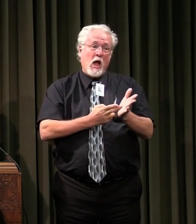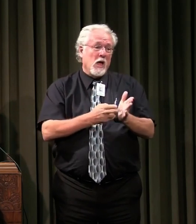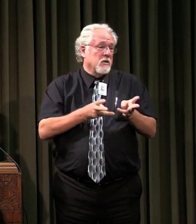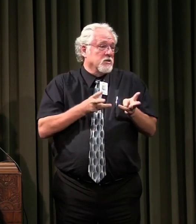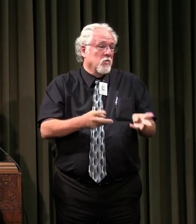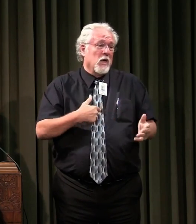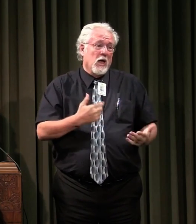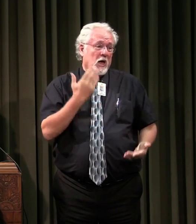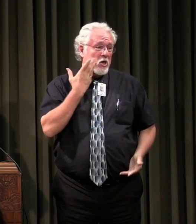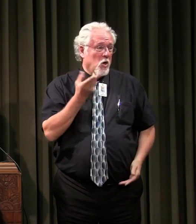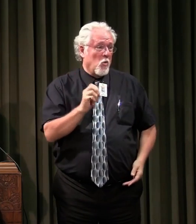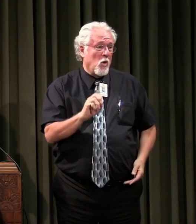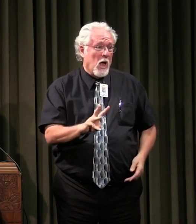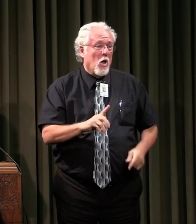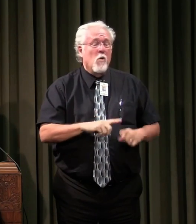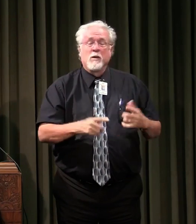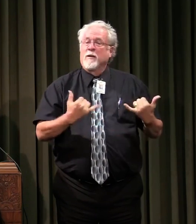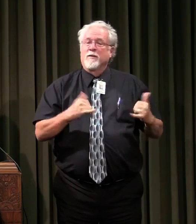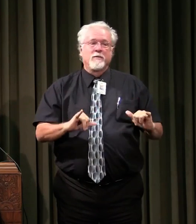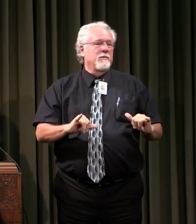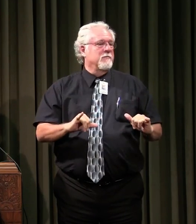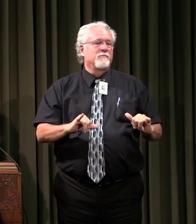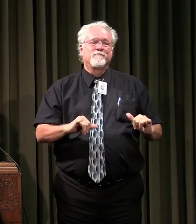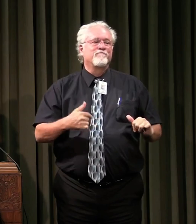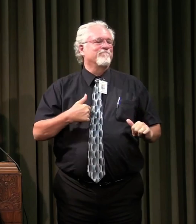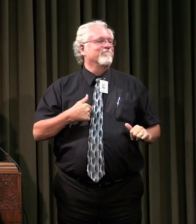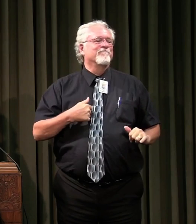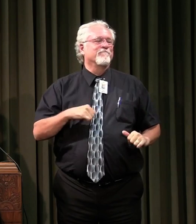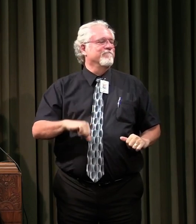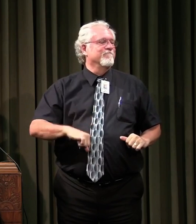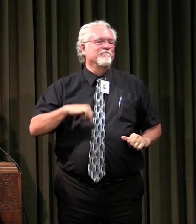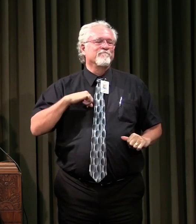to do it but it still was in a document I was particularly proud up so I